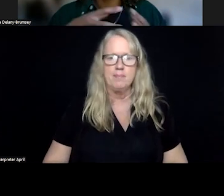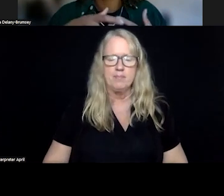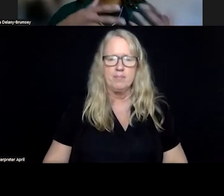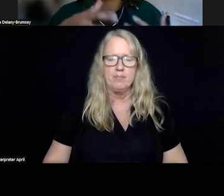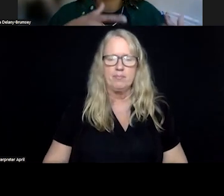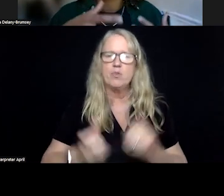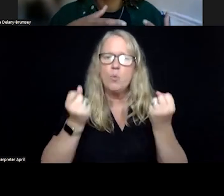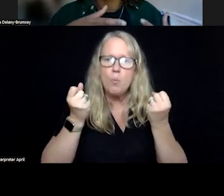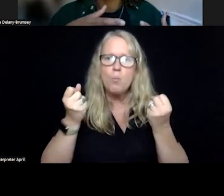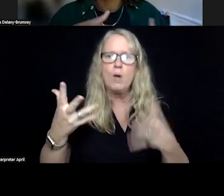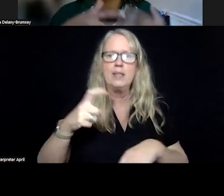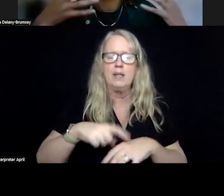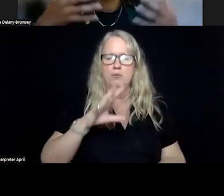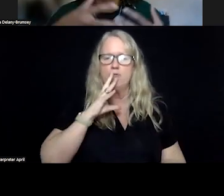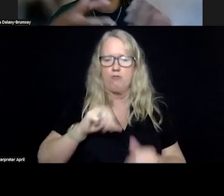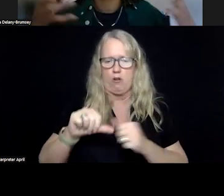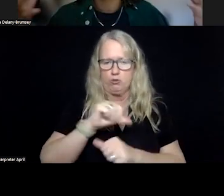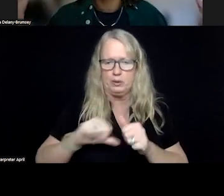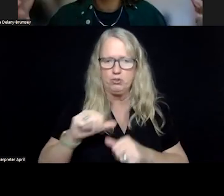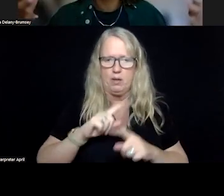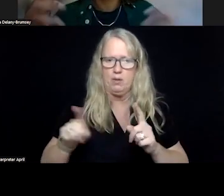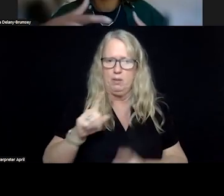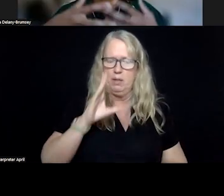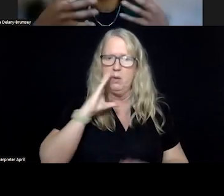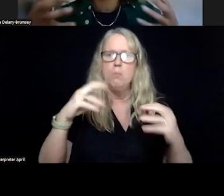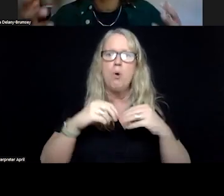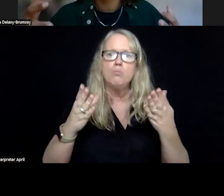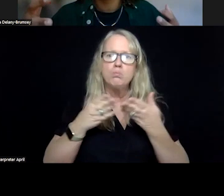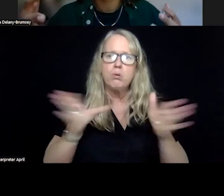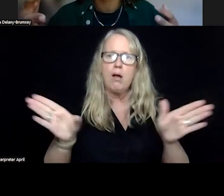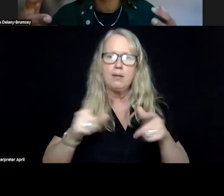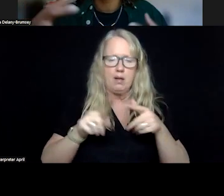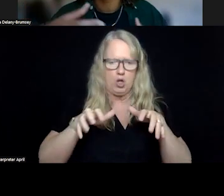THE TIMES WE TALK TO EACH OTHER, BUT WE ARE NOT TALKING TO A BROADER AUDIENCE BUT WE ARE NOT ABLE TO GET THAT INFORMATION OUT